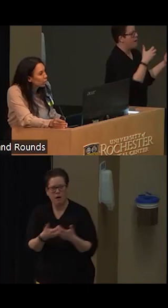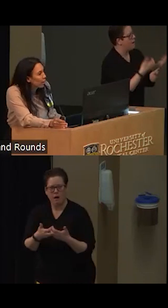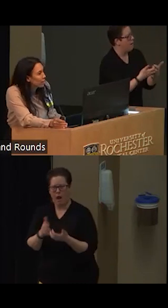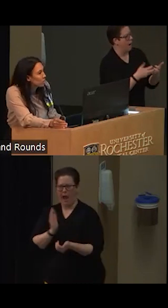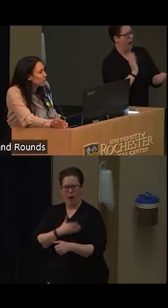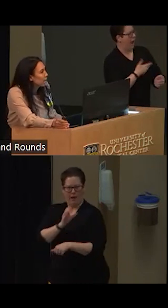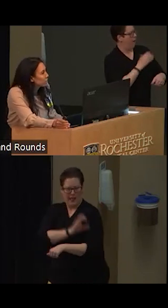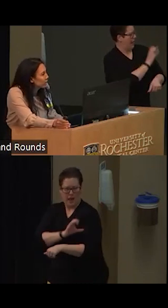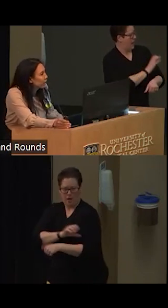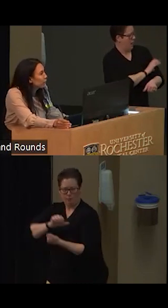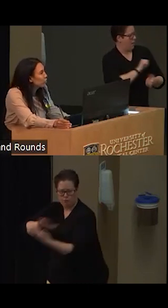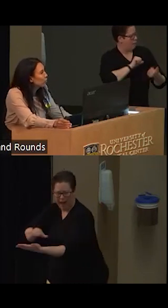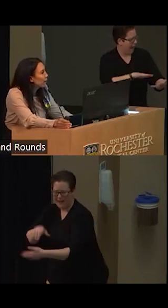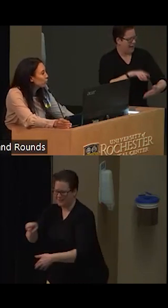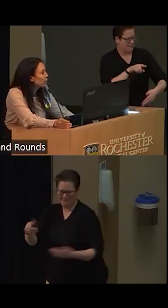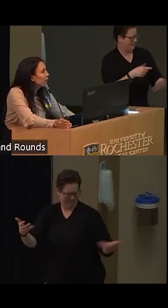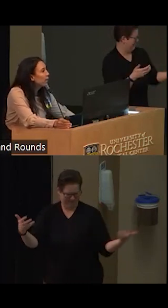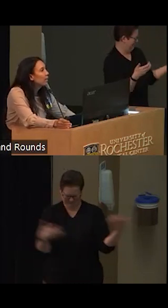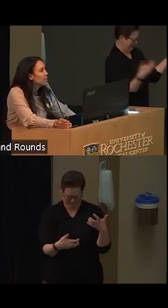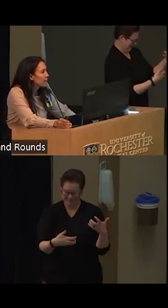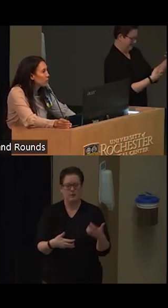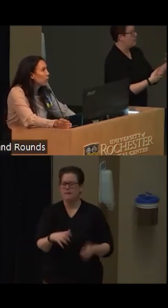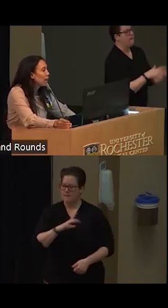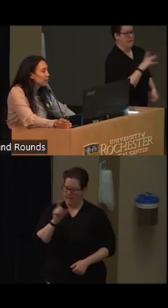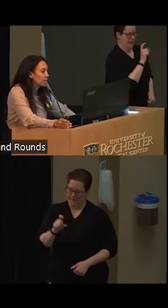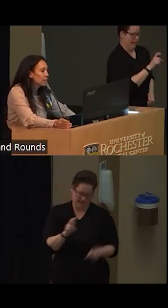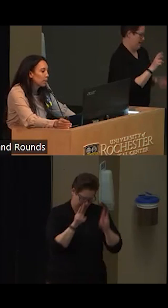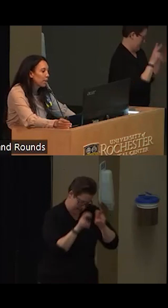clinical practice wasn't matching the language so we had to really dive into our policies and